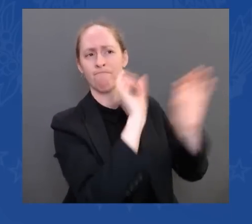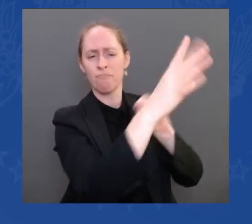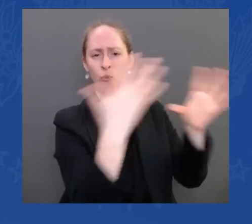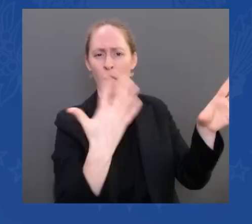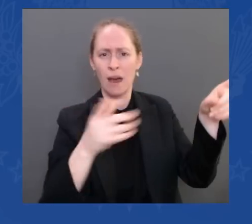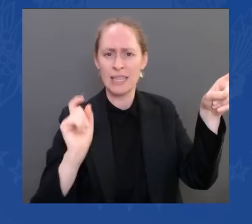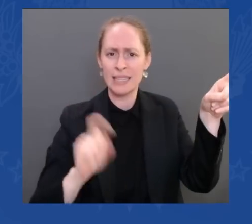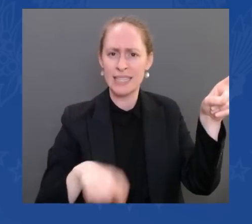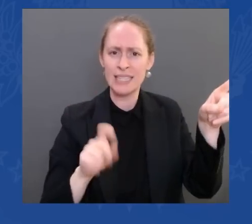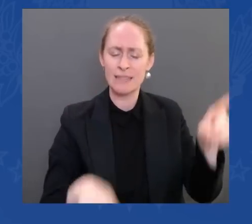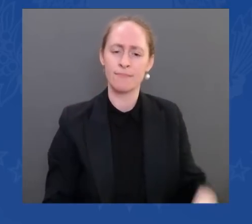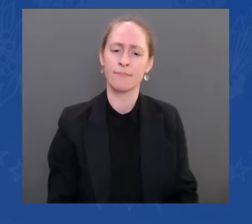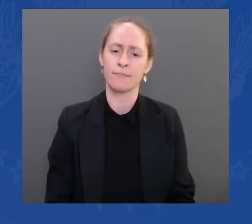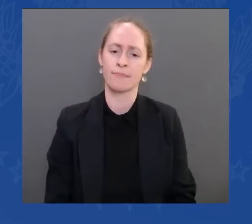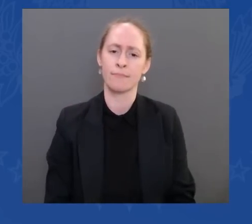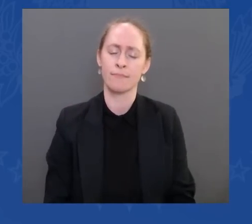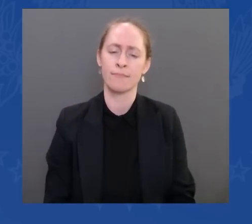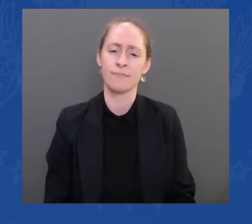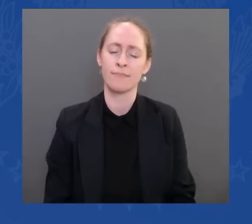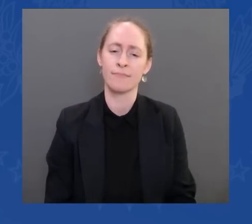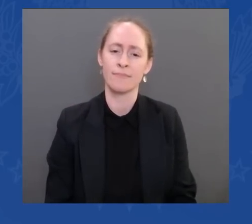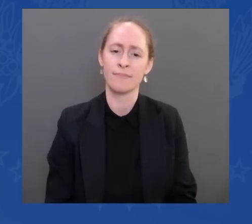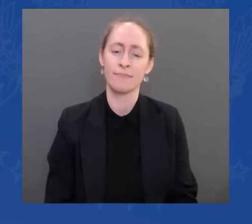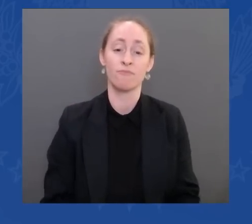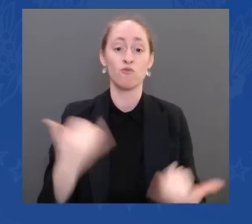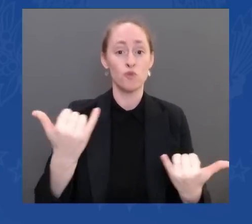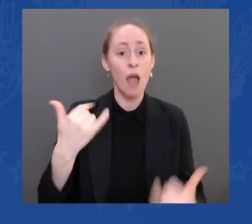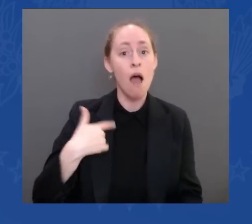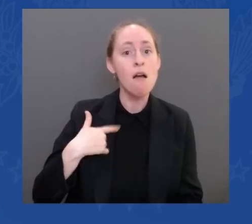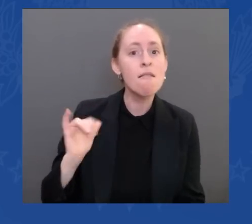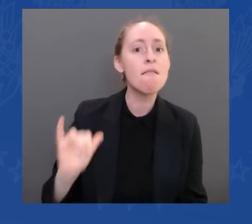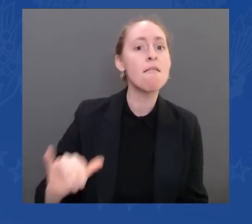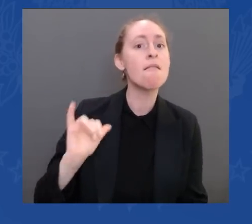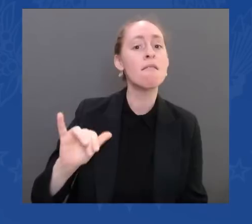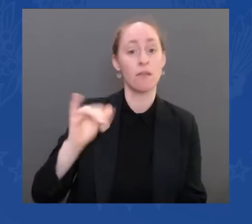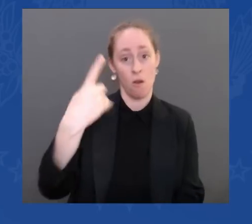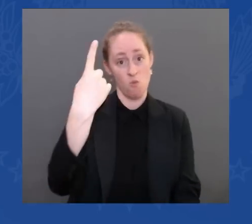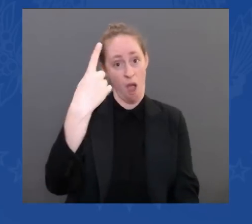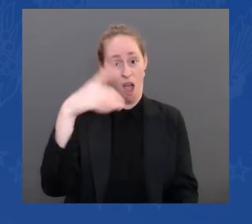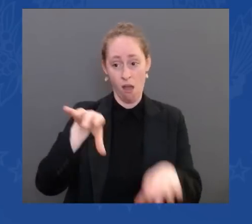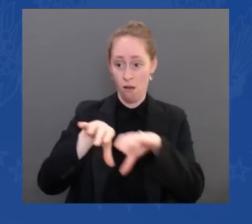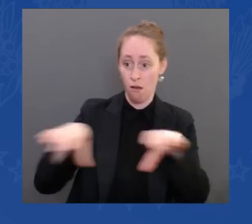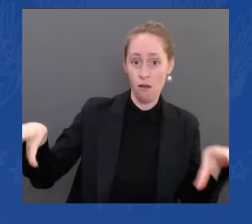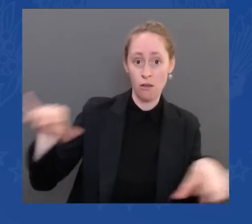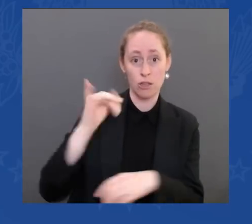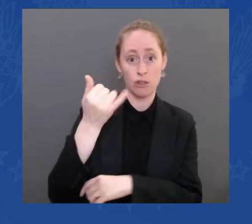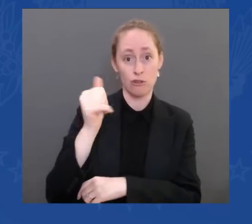I've been a broken record, as the press will tell you, on our need to be able to produce more semiconductors in the United States.